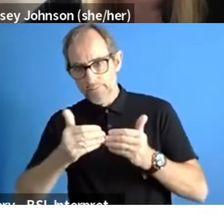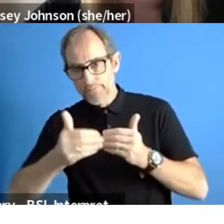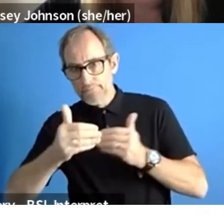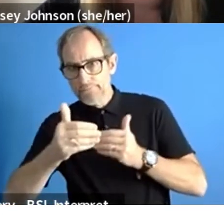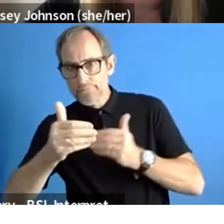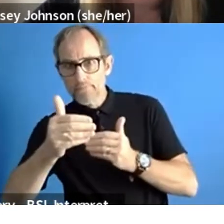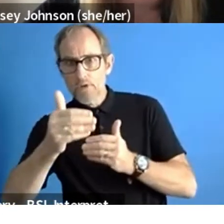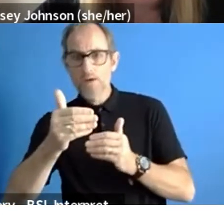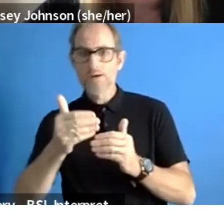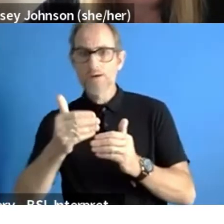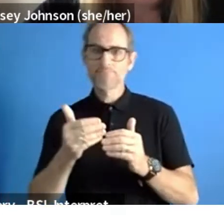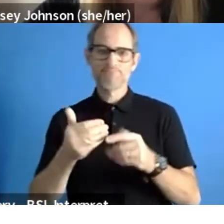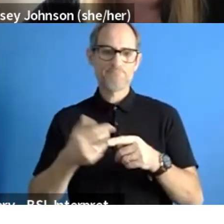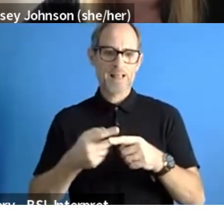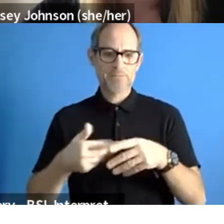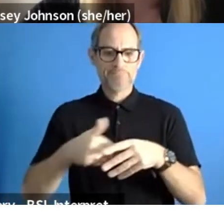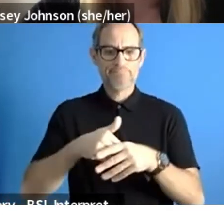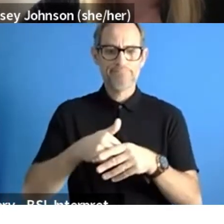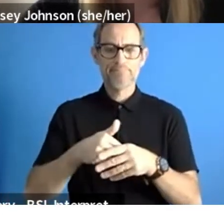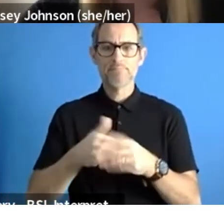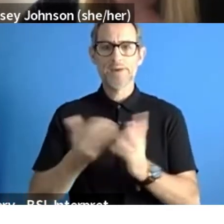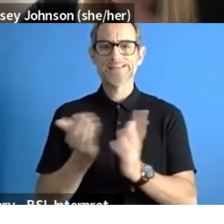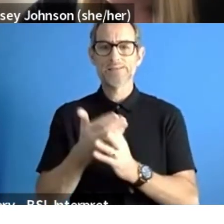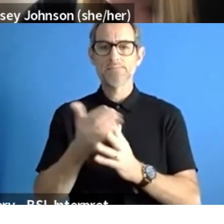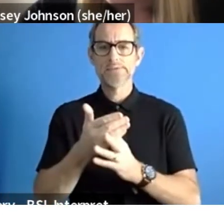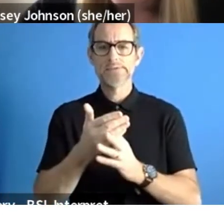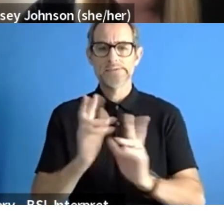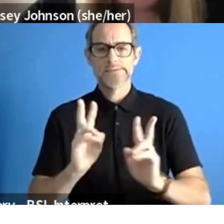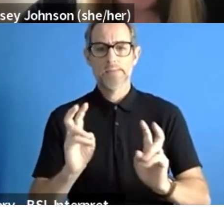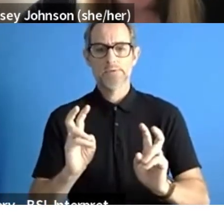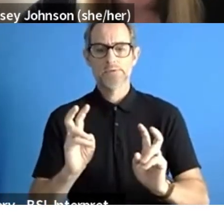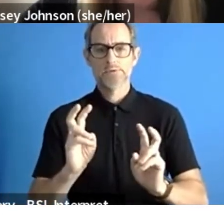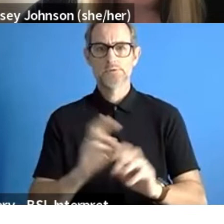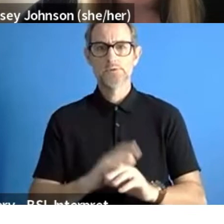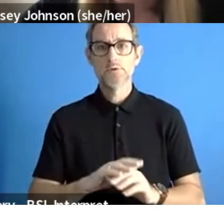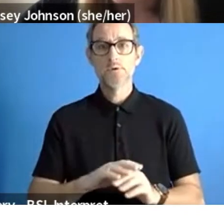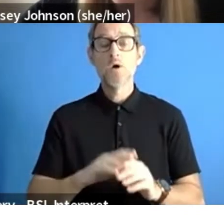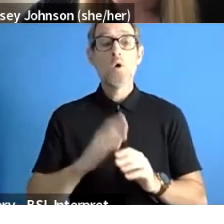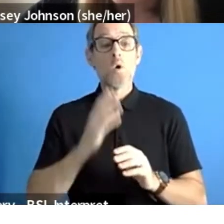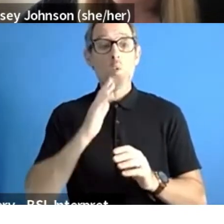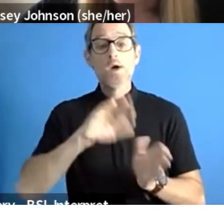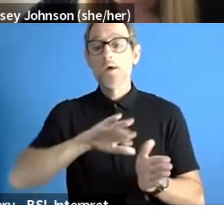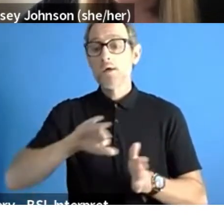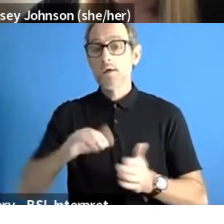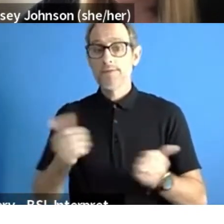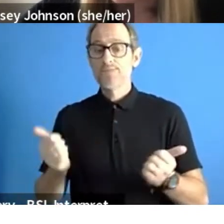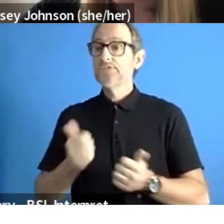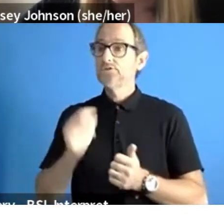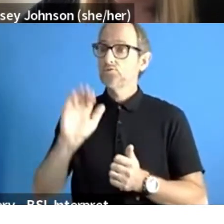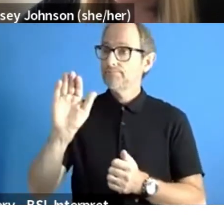Once you have done your scoring and you have your preferred supplier, the next step is